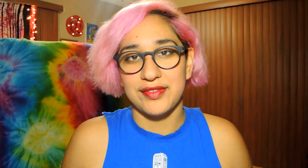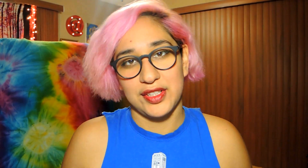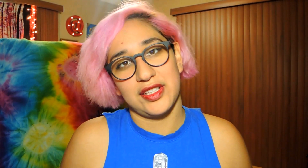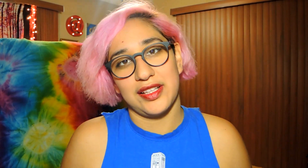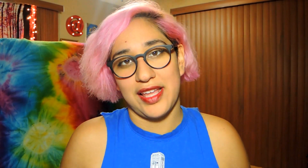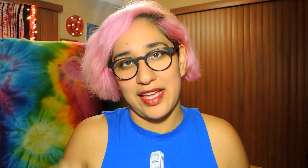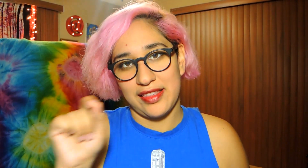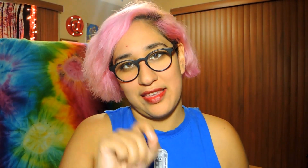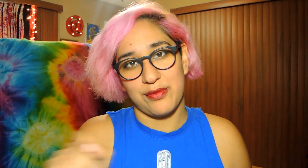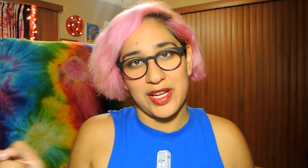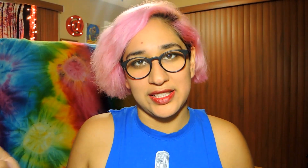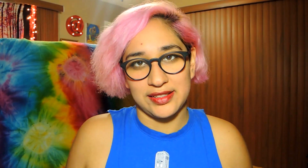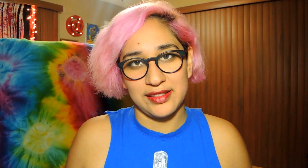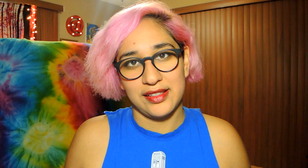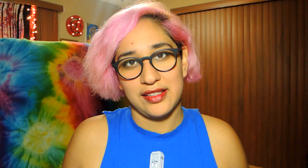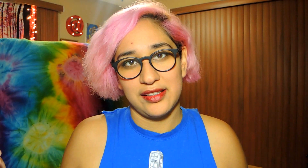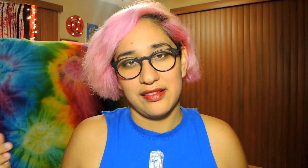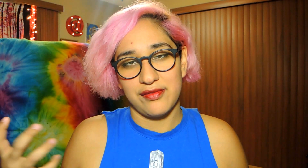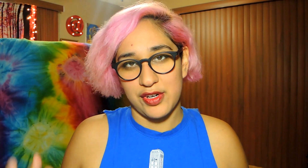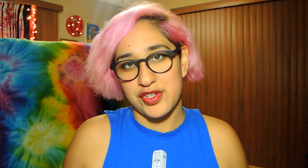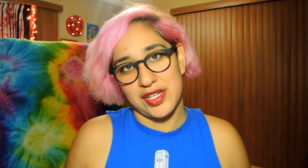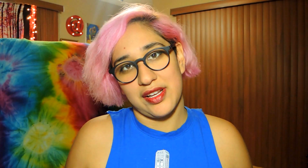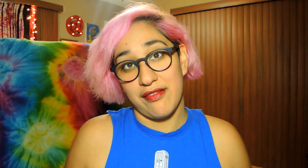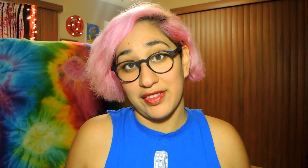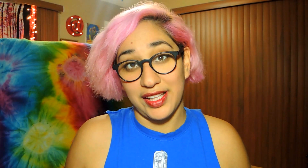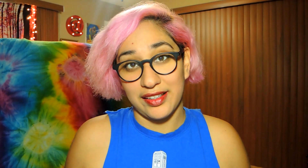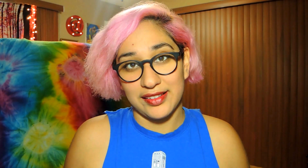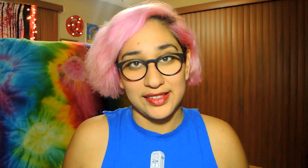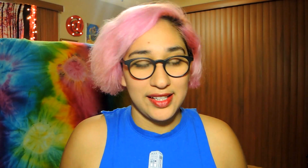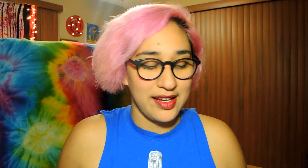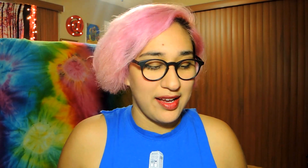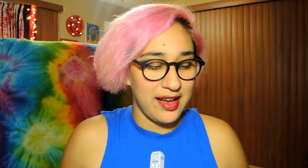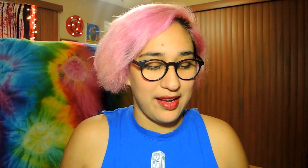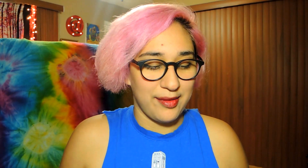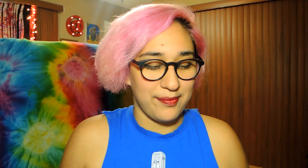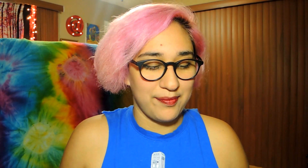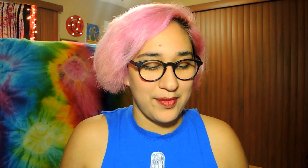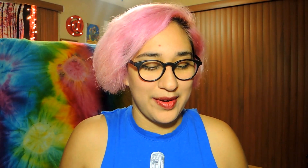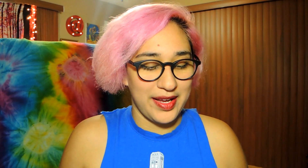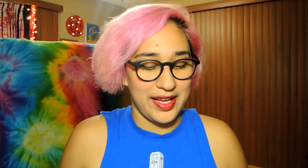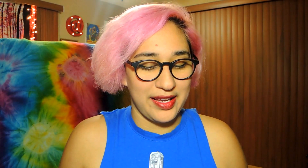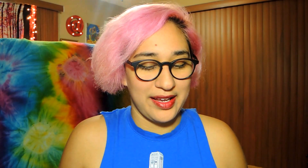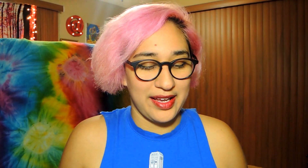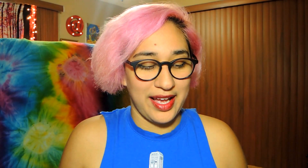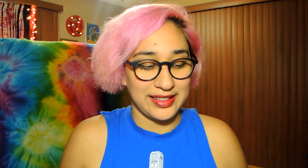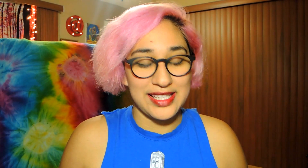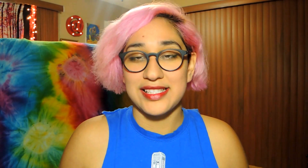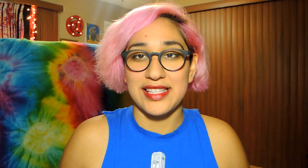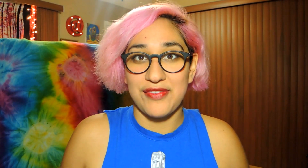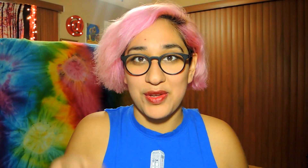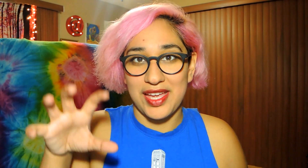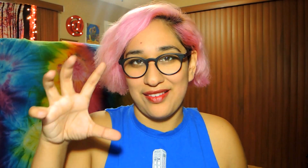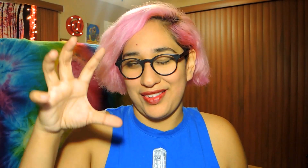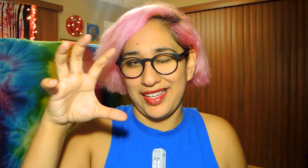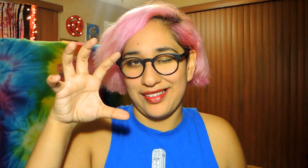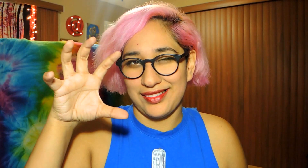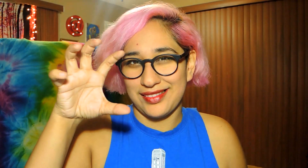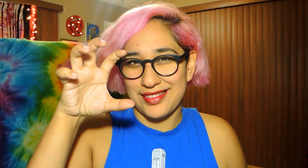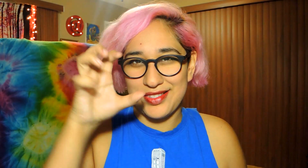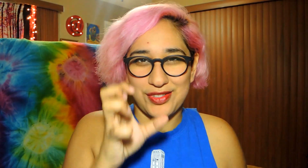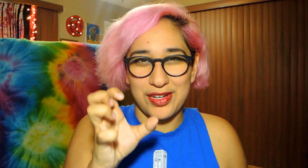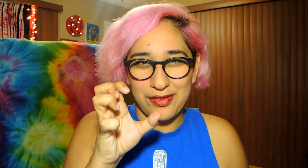of look like the written version of the letter, um, at least if you kind of, like, struggle